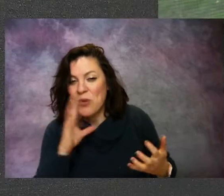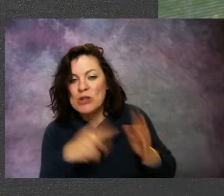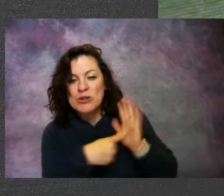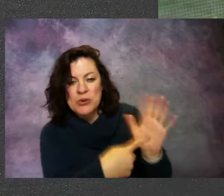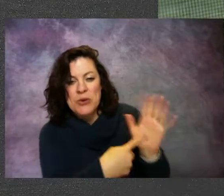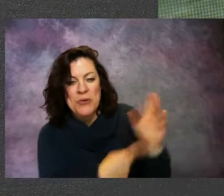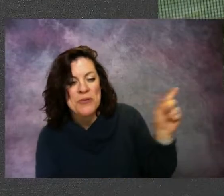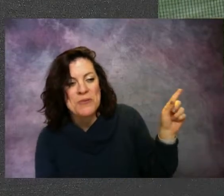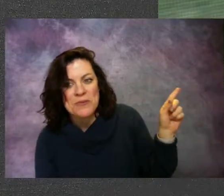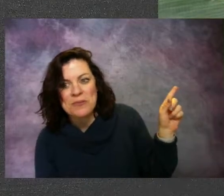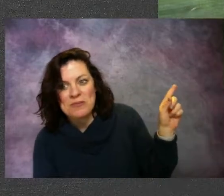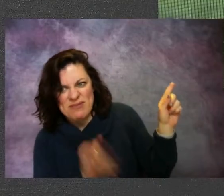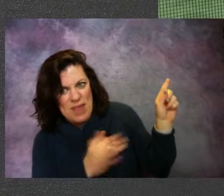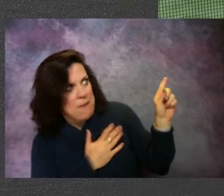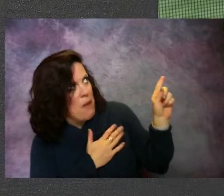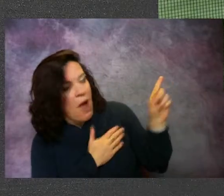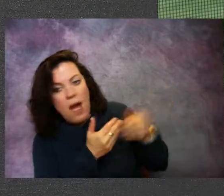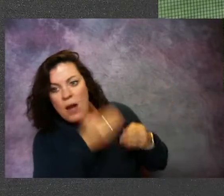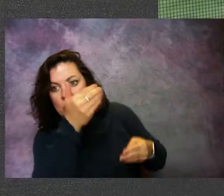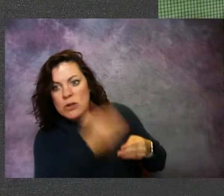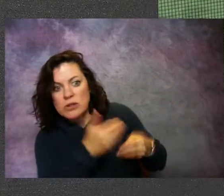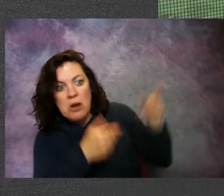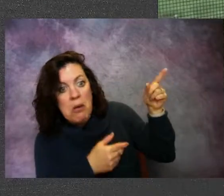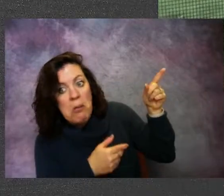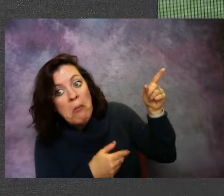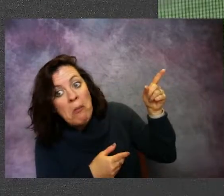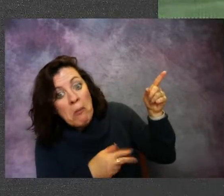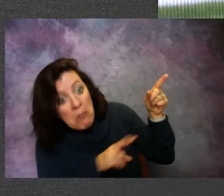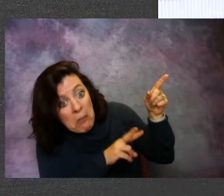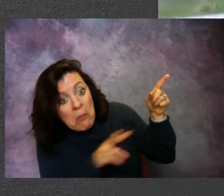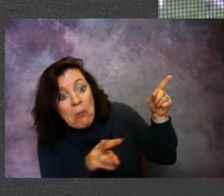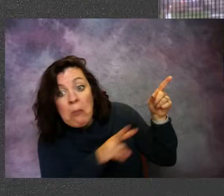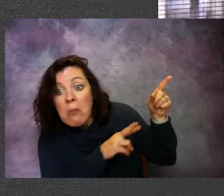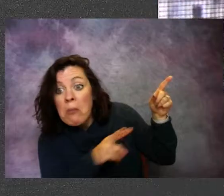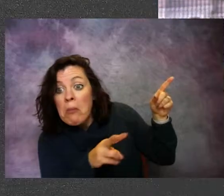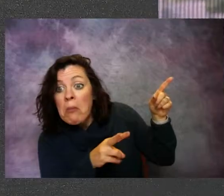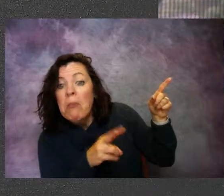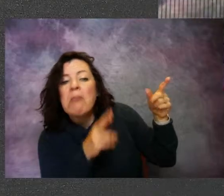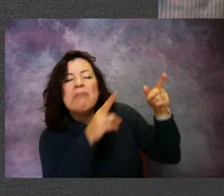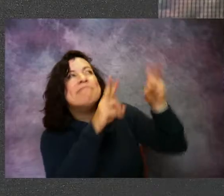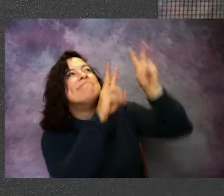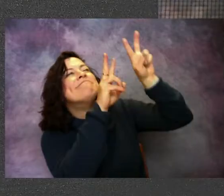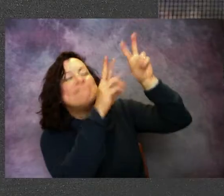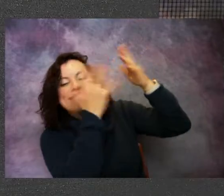If we look at the weather at my house, it is kind of cloudy. Take a look up at the sky.